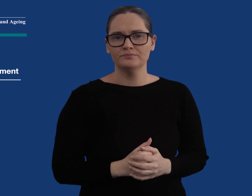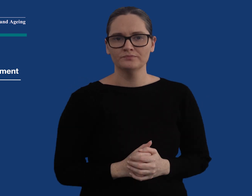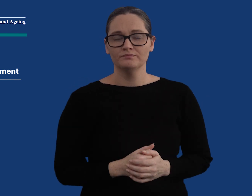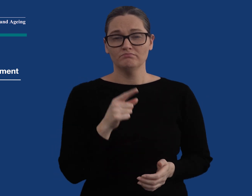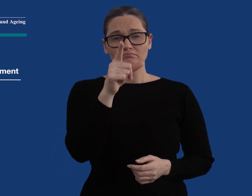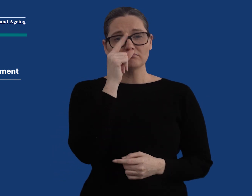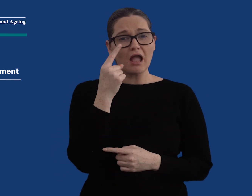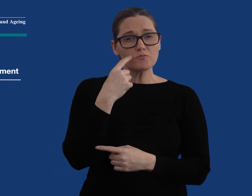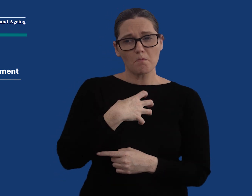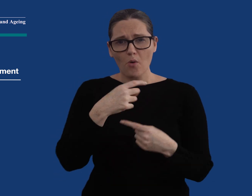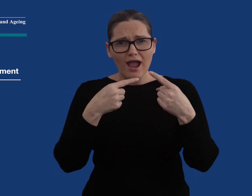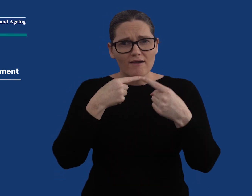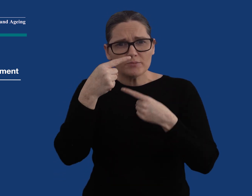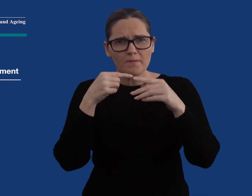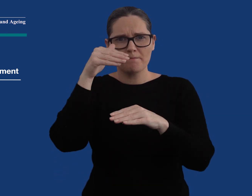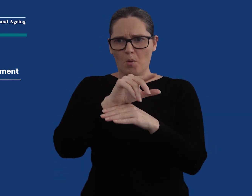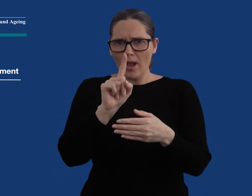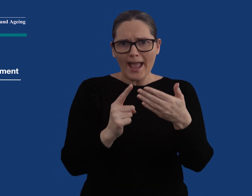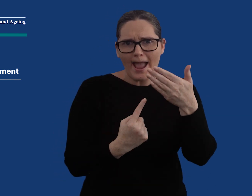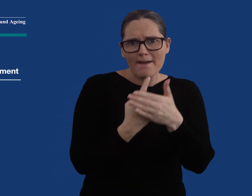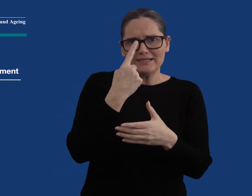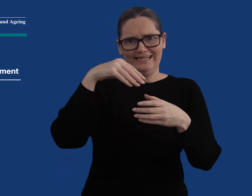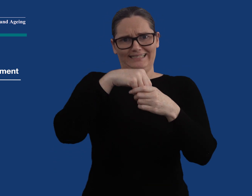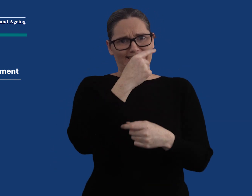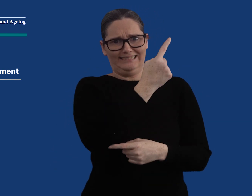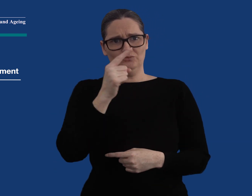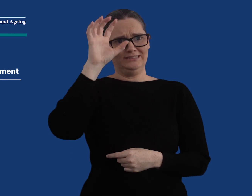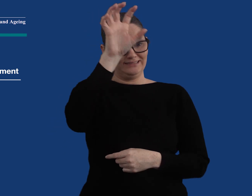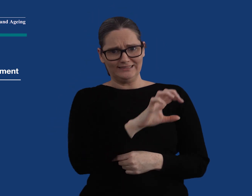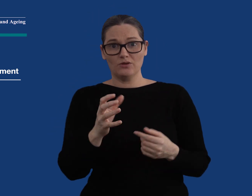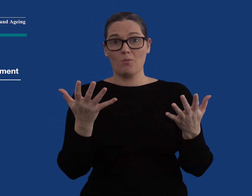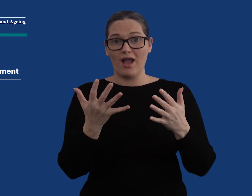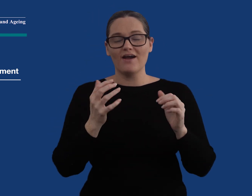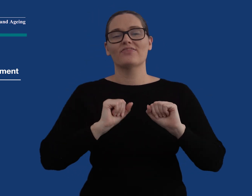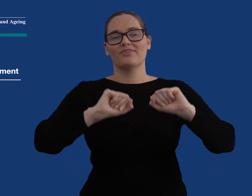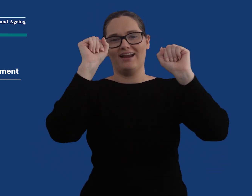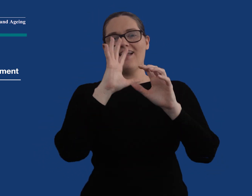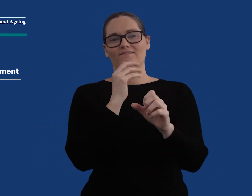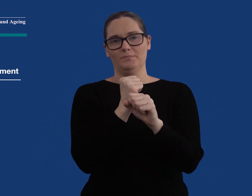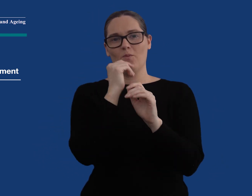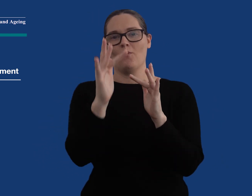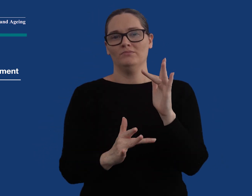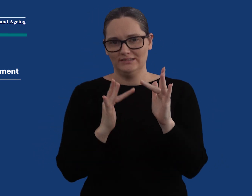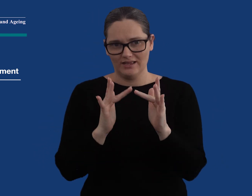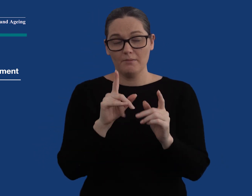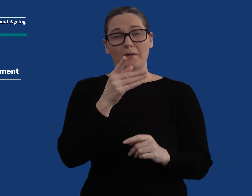You can find information about what’s happening in each state and territory on their government websites.